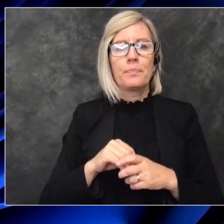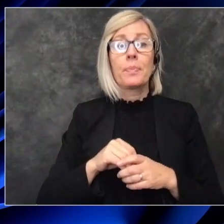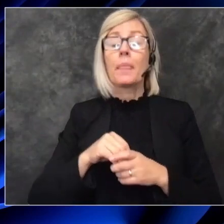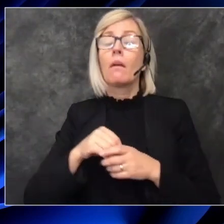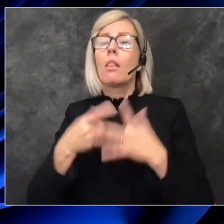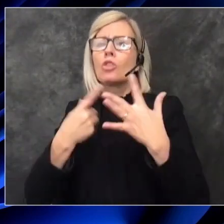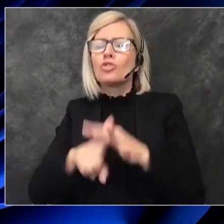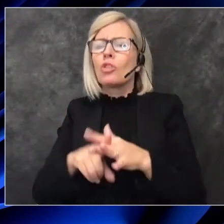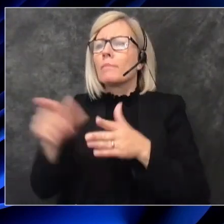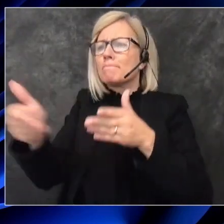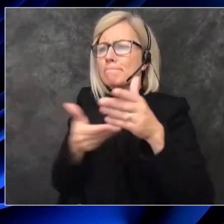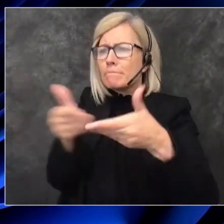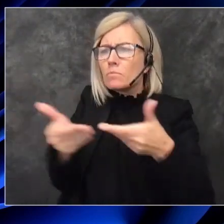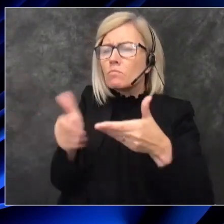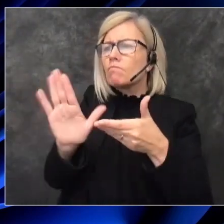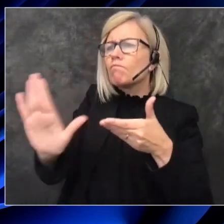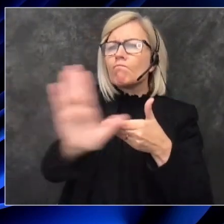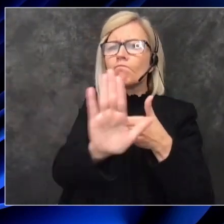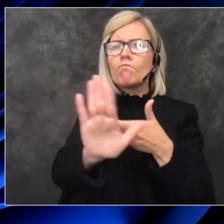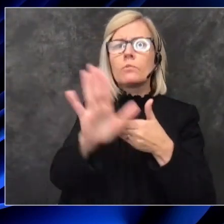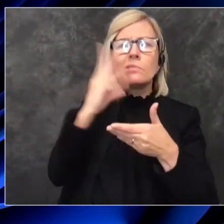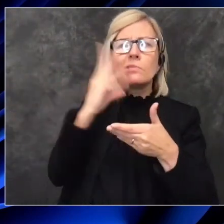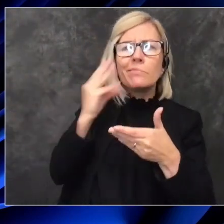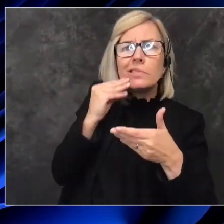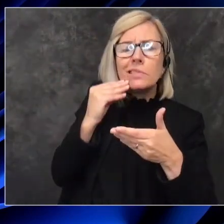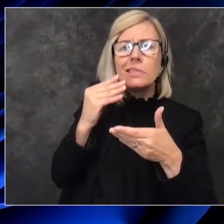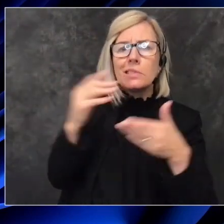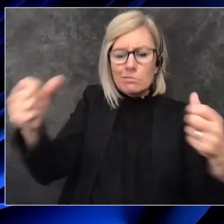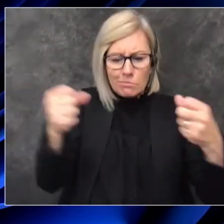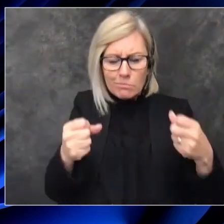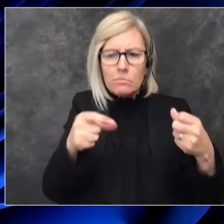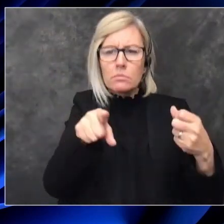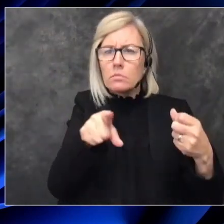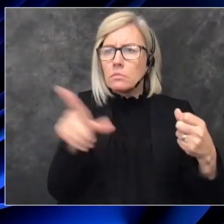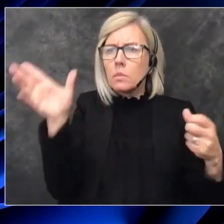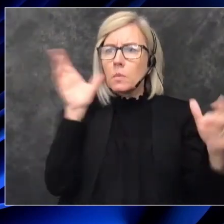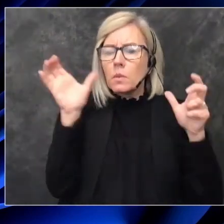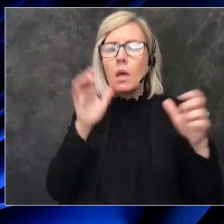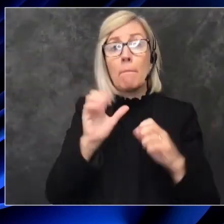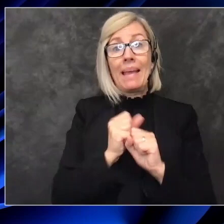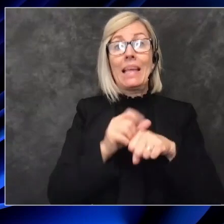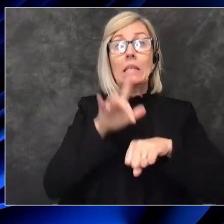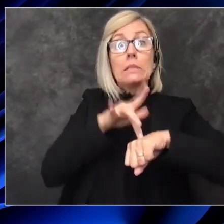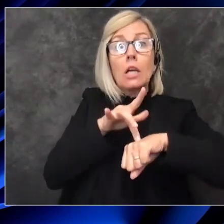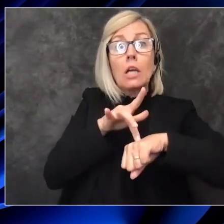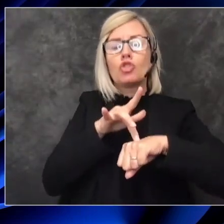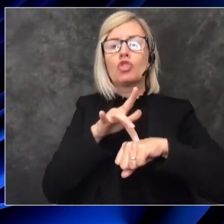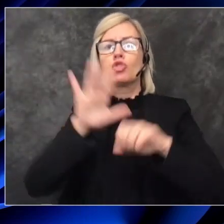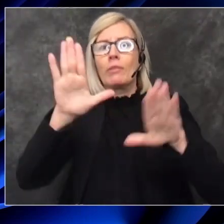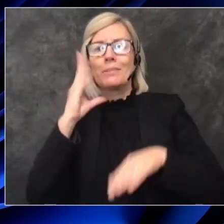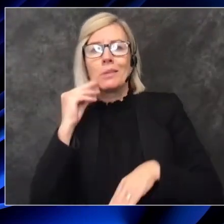input experiences to the table. Making touch a great experience. Voice of great experience.